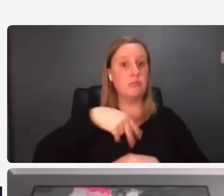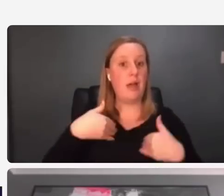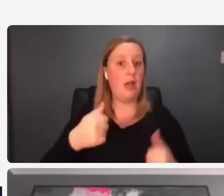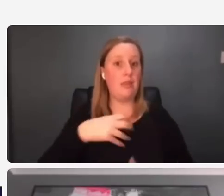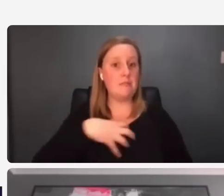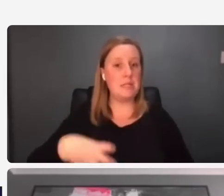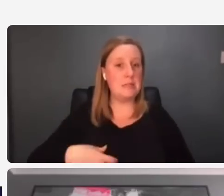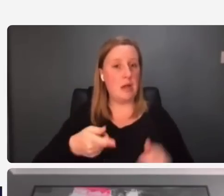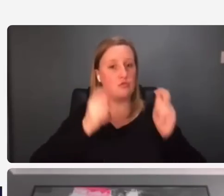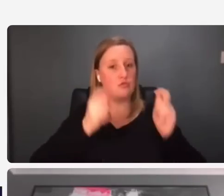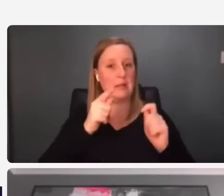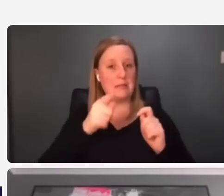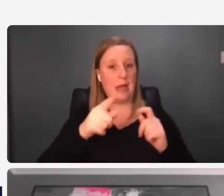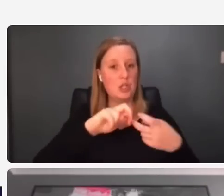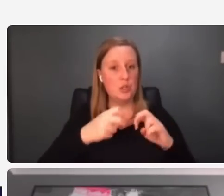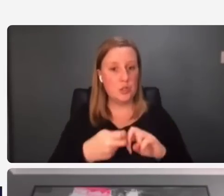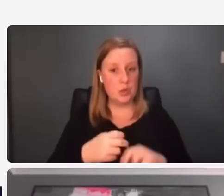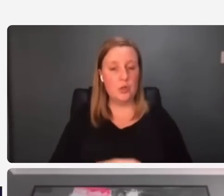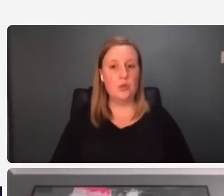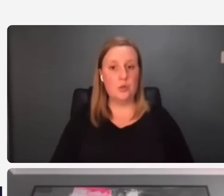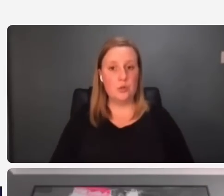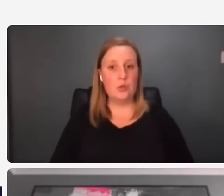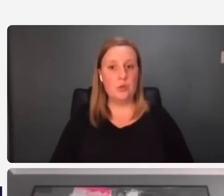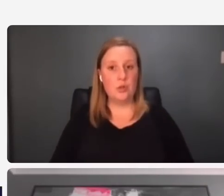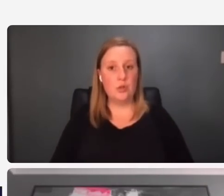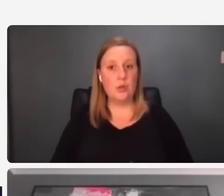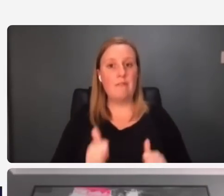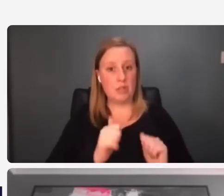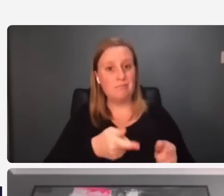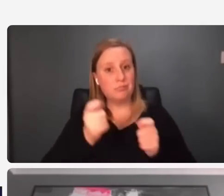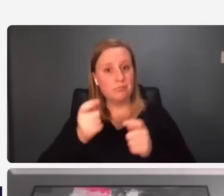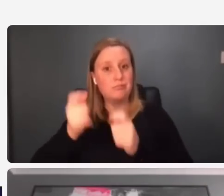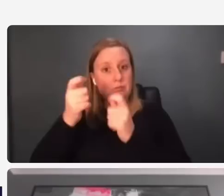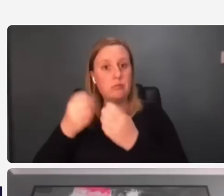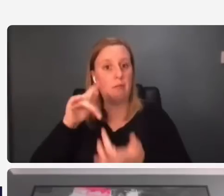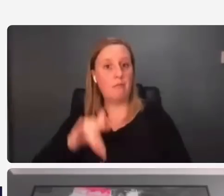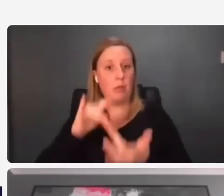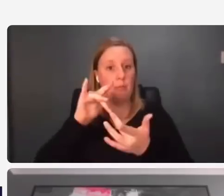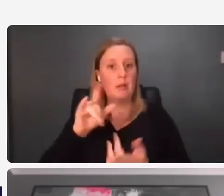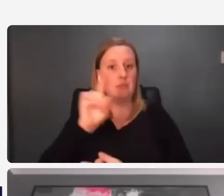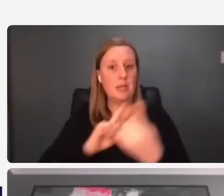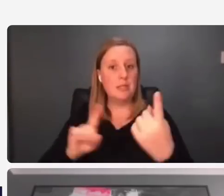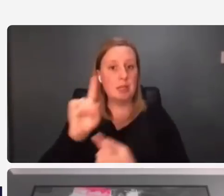Those conversations happen through pretty formal meetings when the Ministers get together.